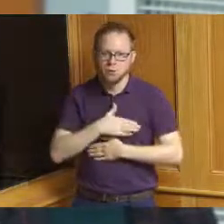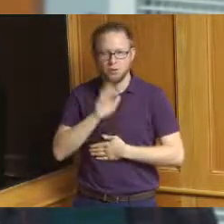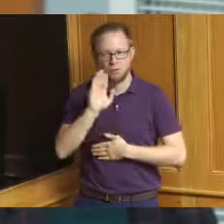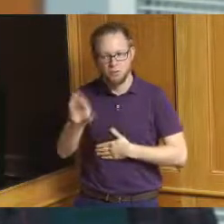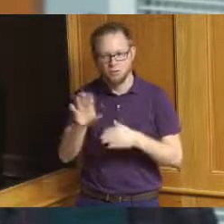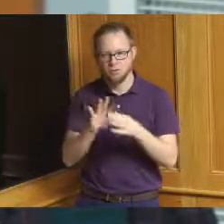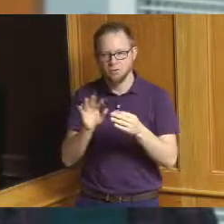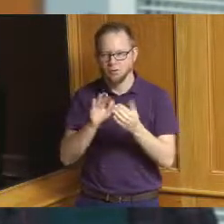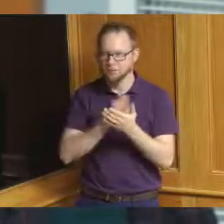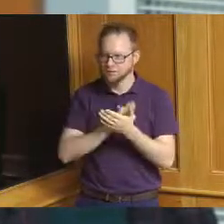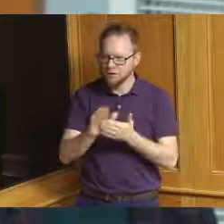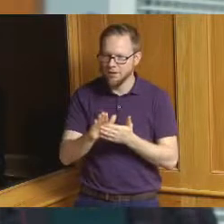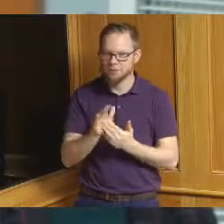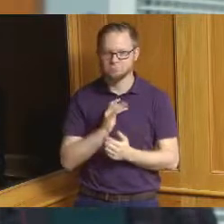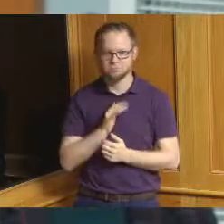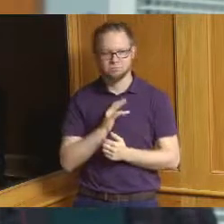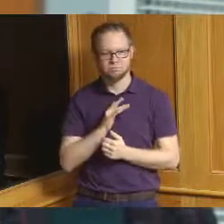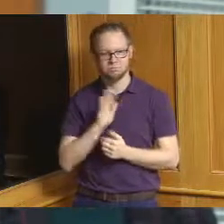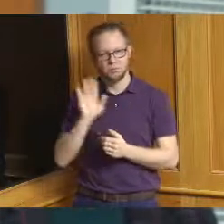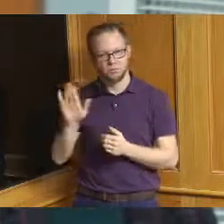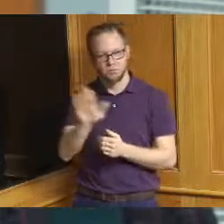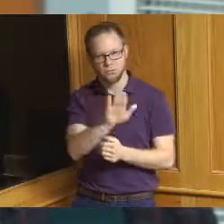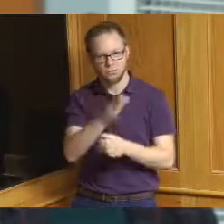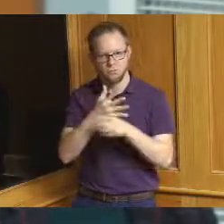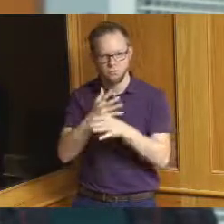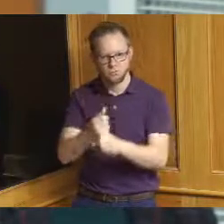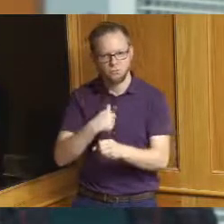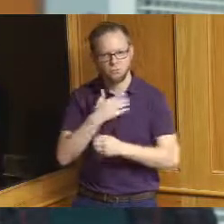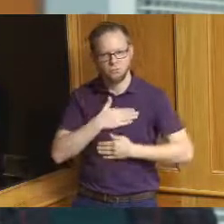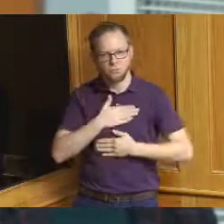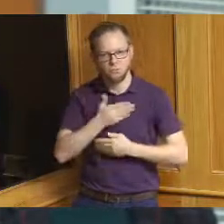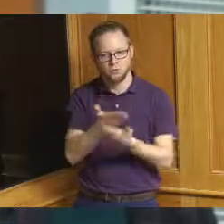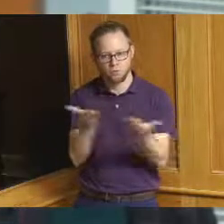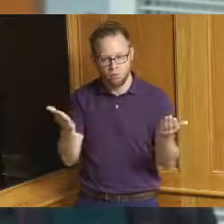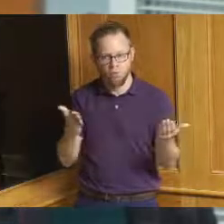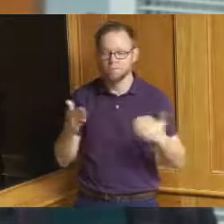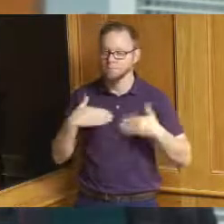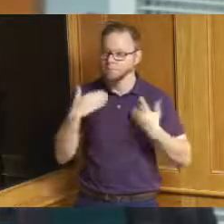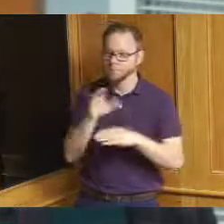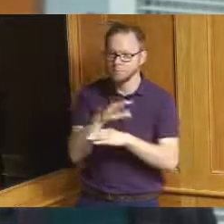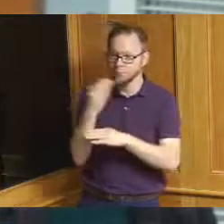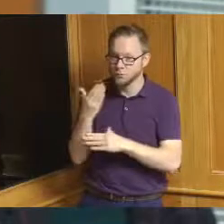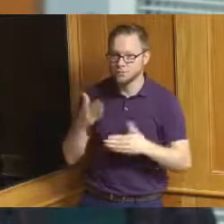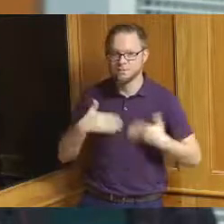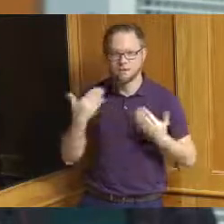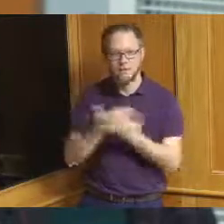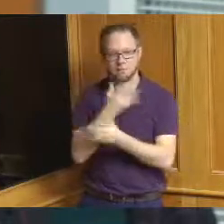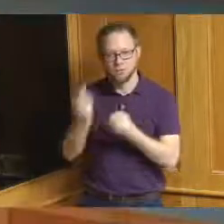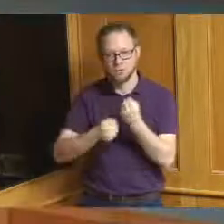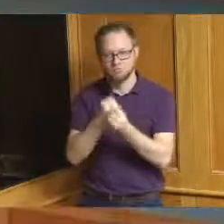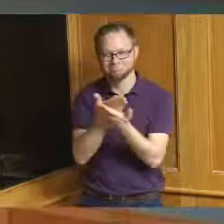the trust and the support and merry Christmas and happy new year to you all thank you so much Madam